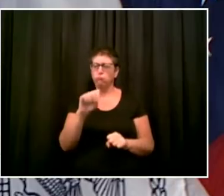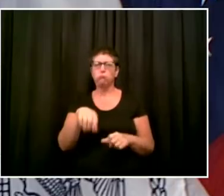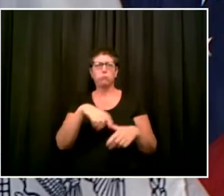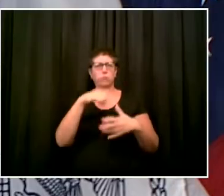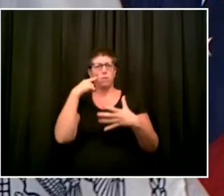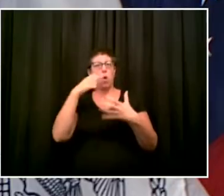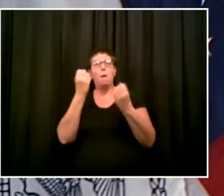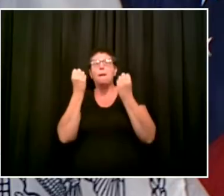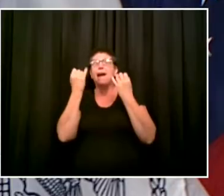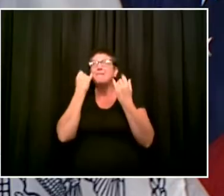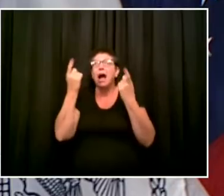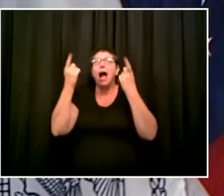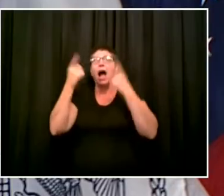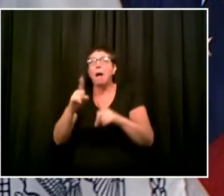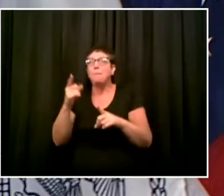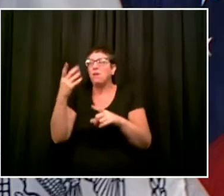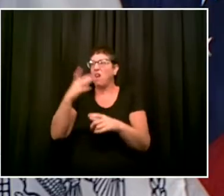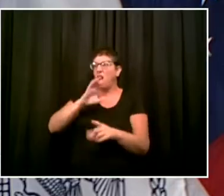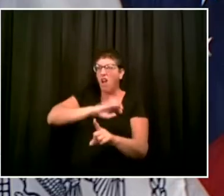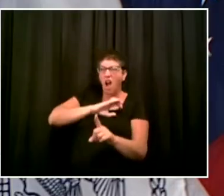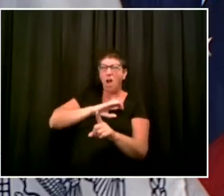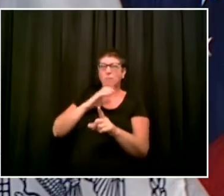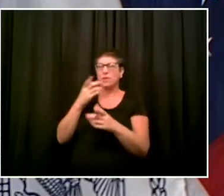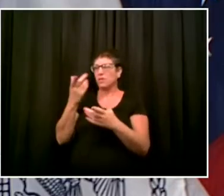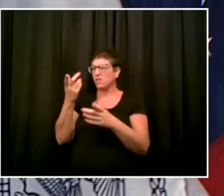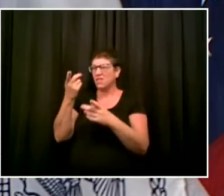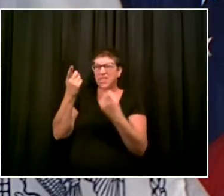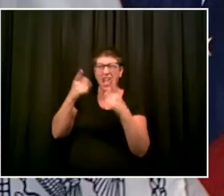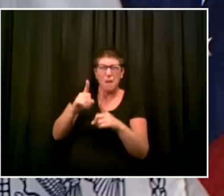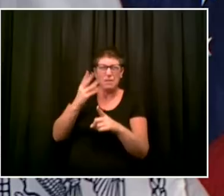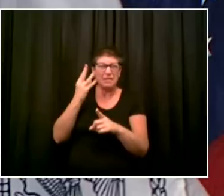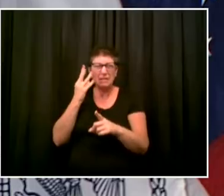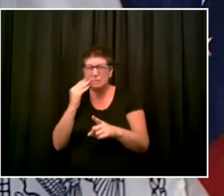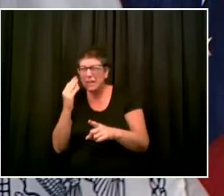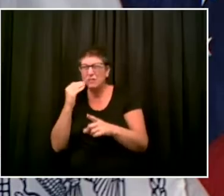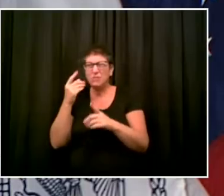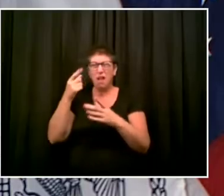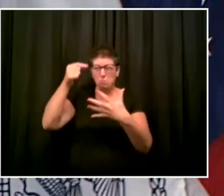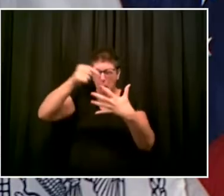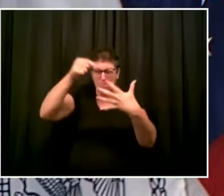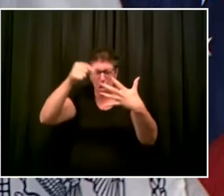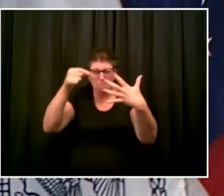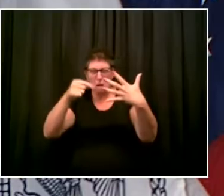I THINK WHEN YOU THINK ABOUT EVERYTHING NYPD IS DEALING WITH,